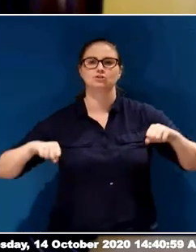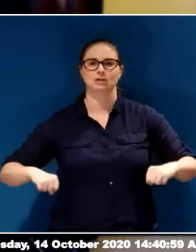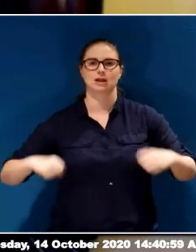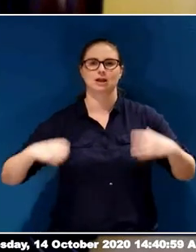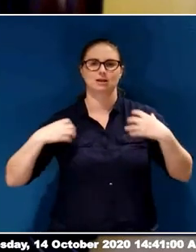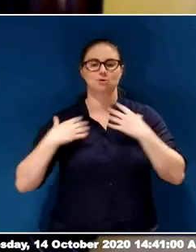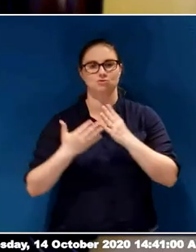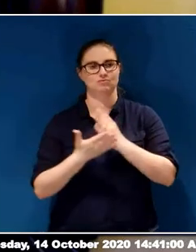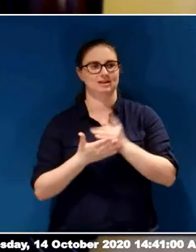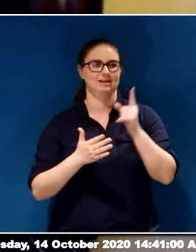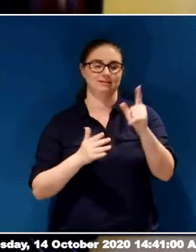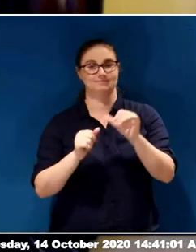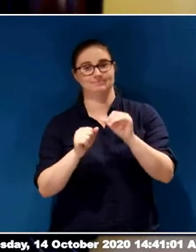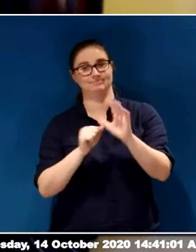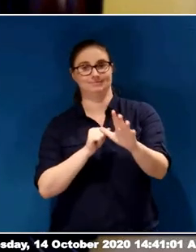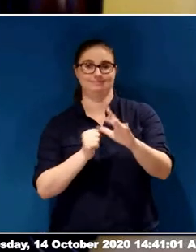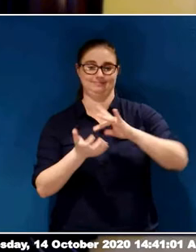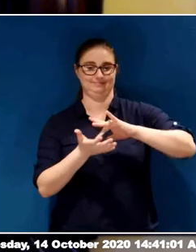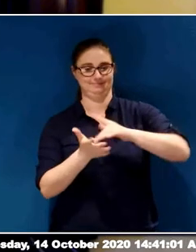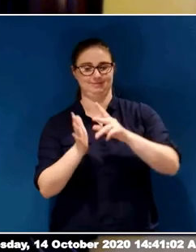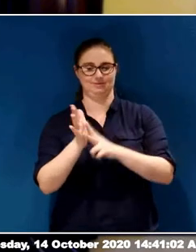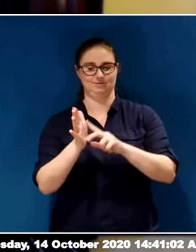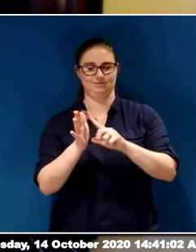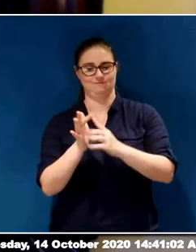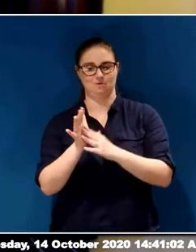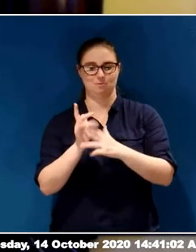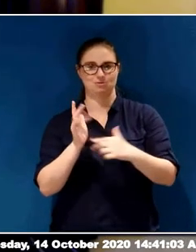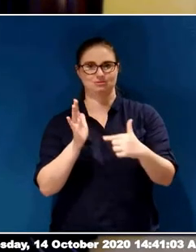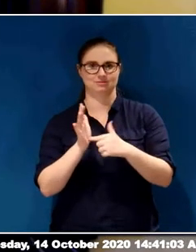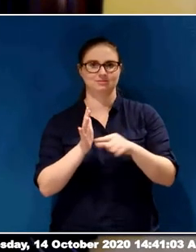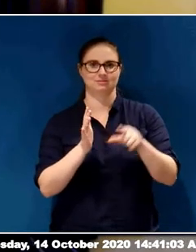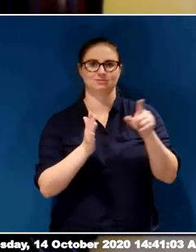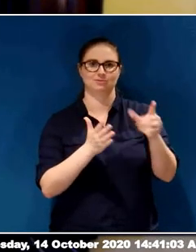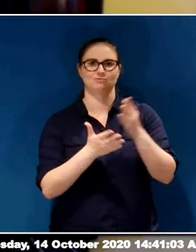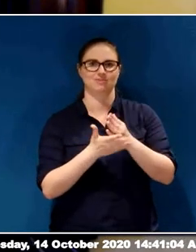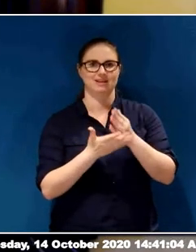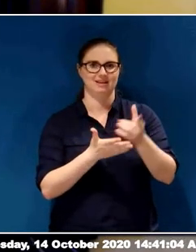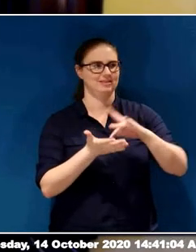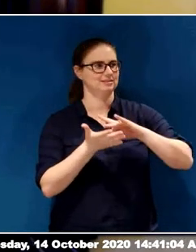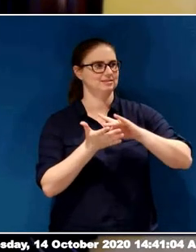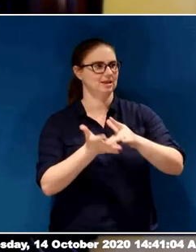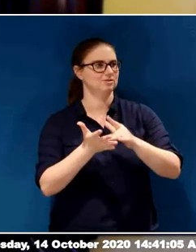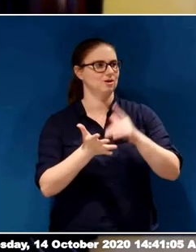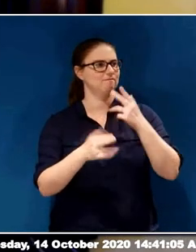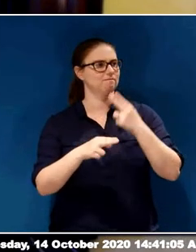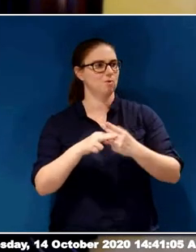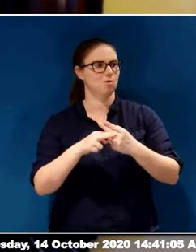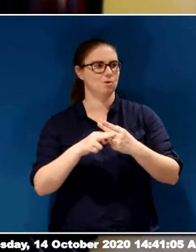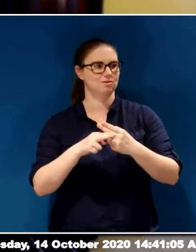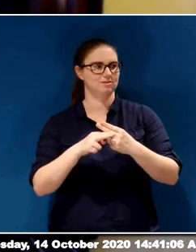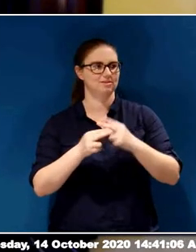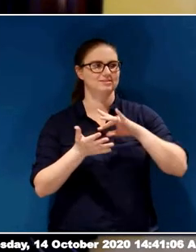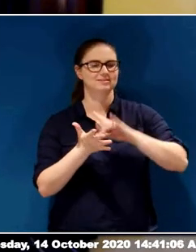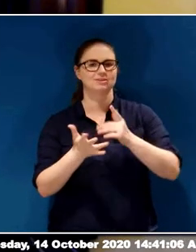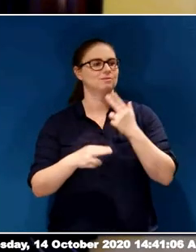States socialism, might be in a little different position, but I was just intrigued by the reference to Kansas.